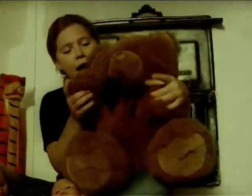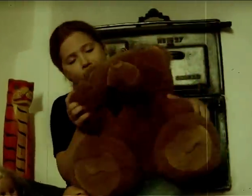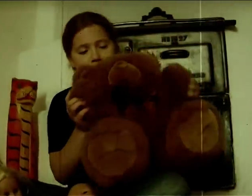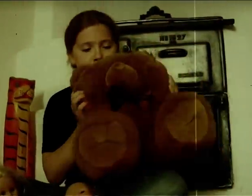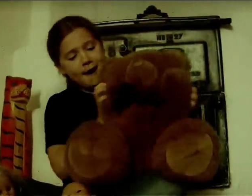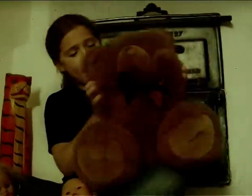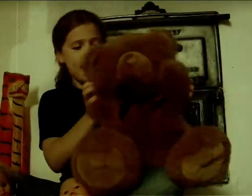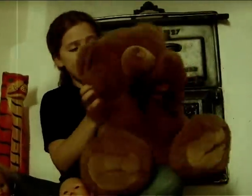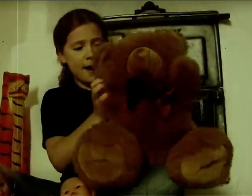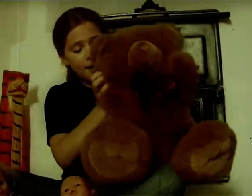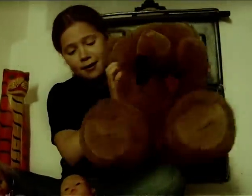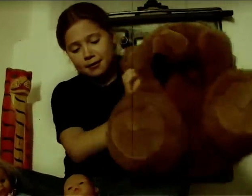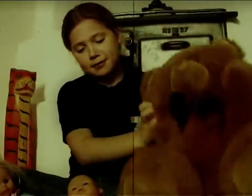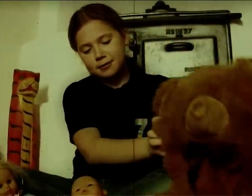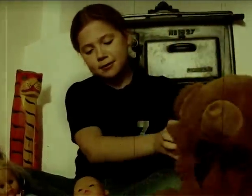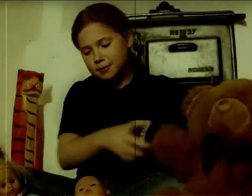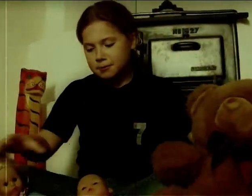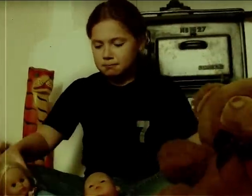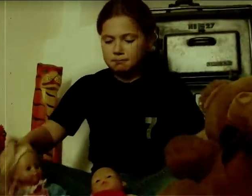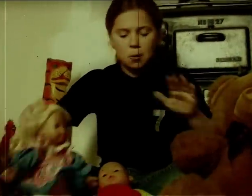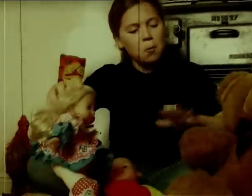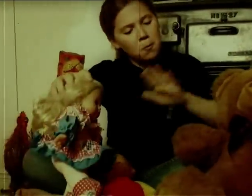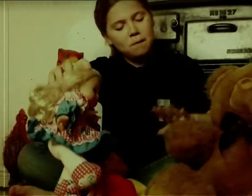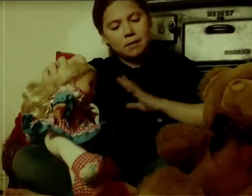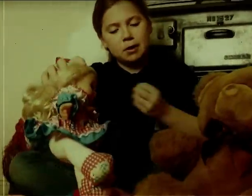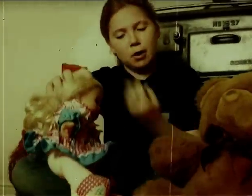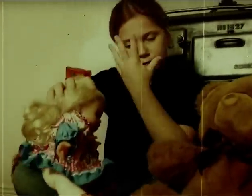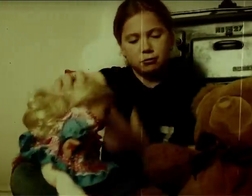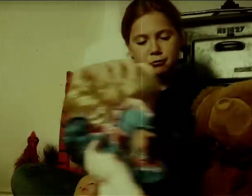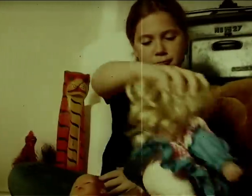Oh no! Calm down, there's a solution.